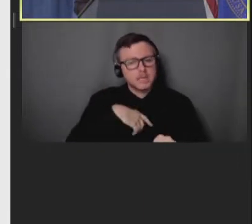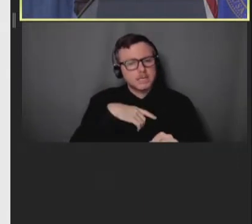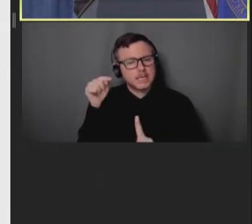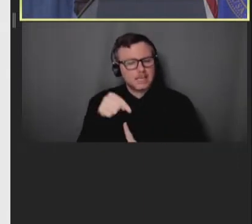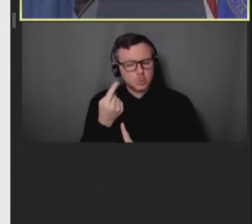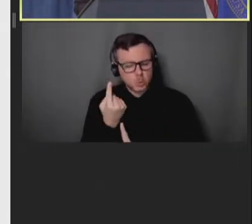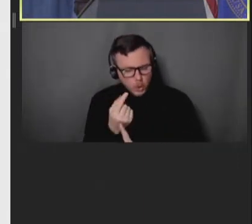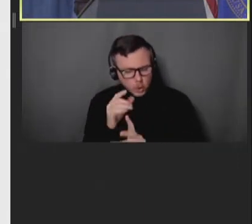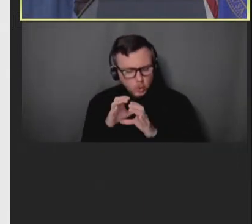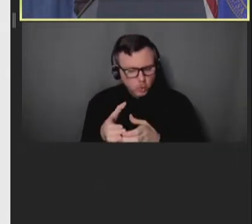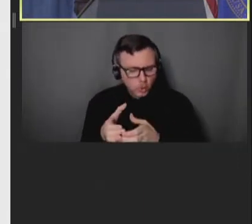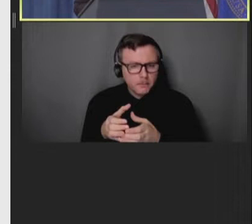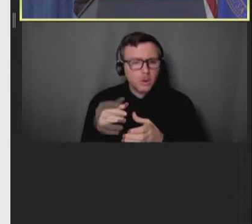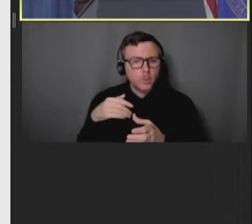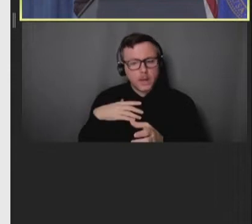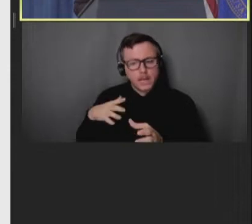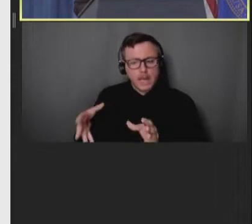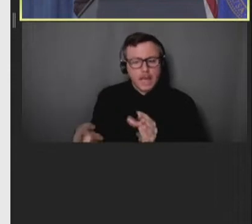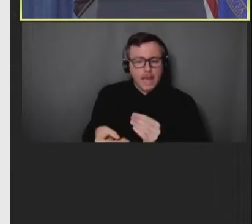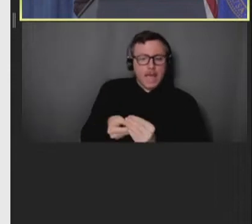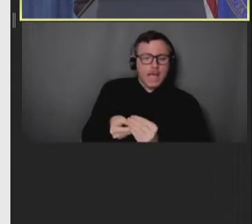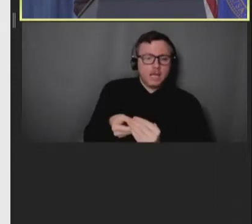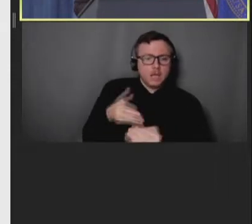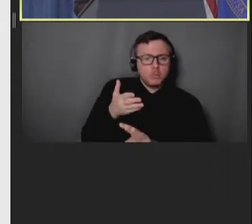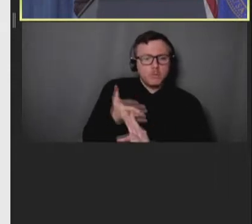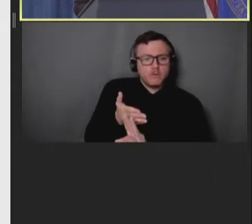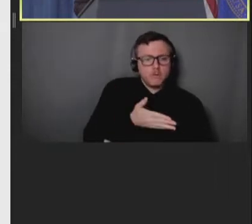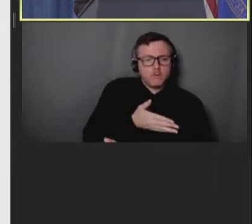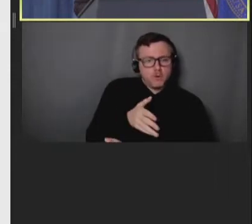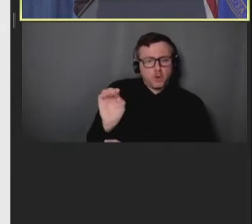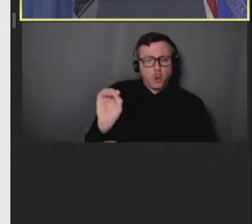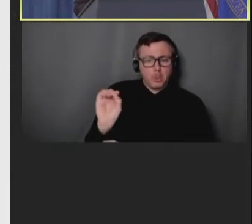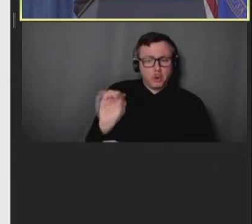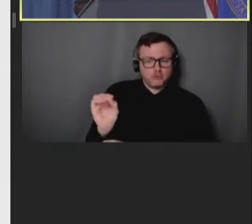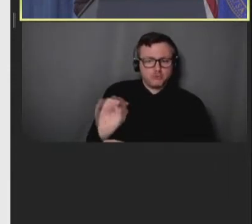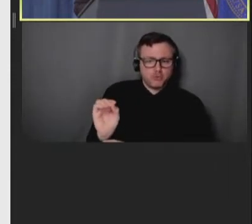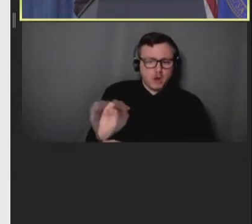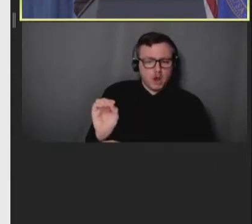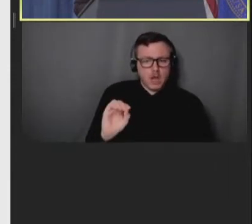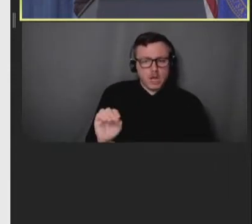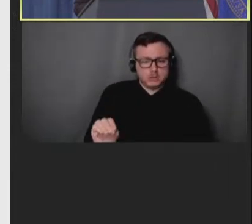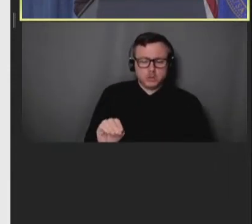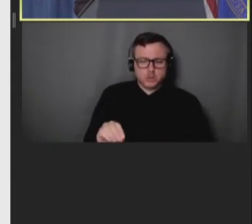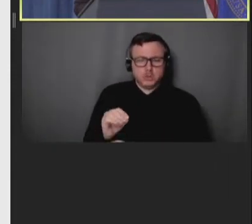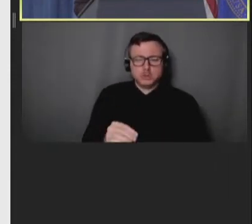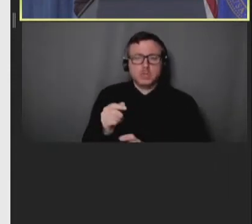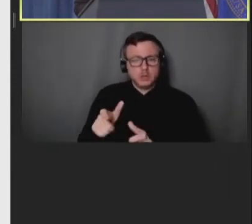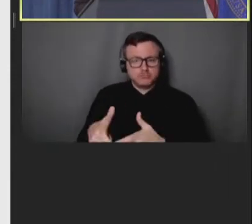that we squeezed in prior to the Omicron surge, and you can see that out at day 181,